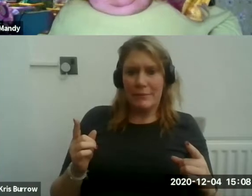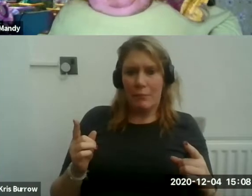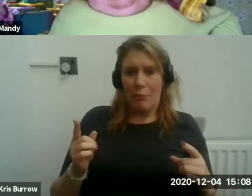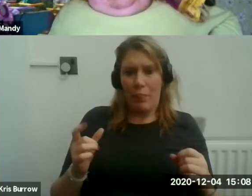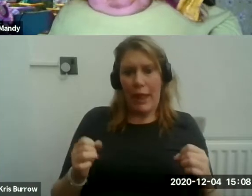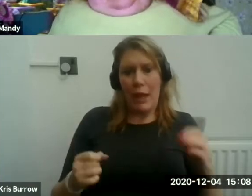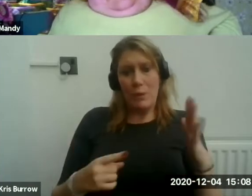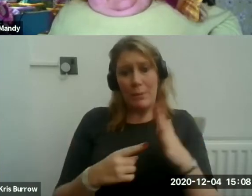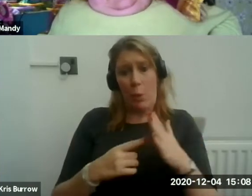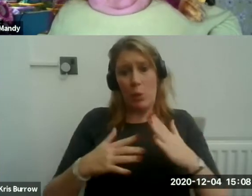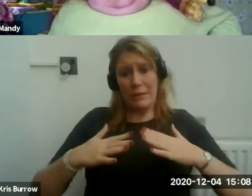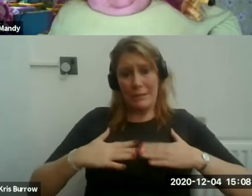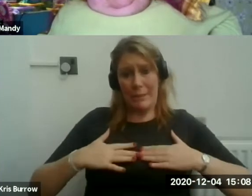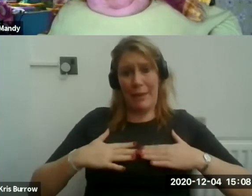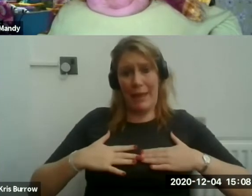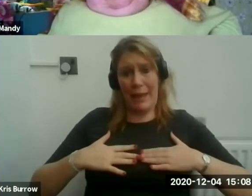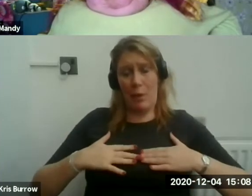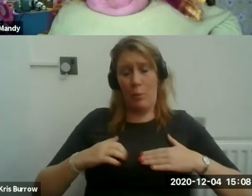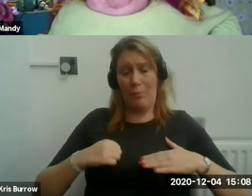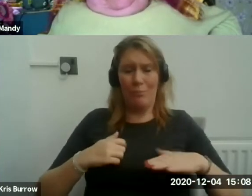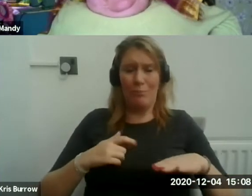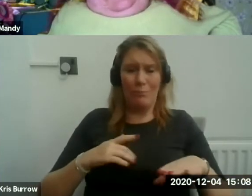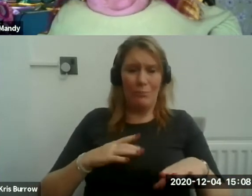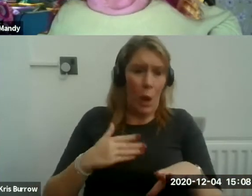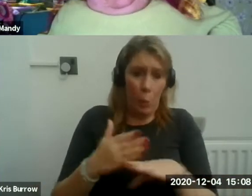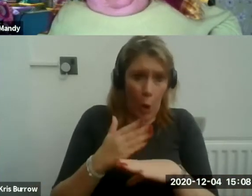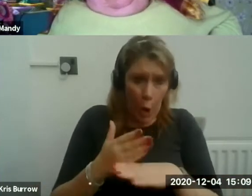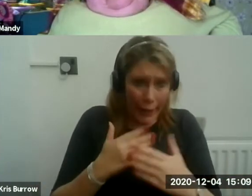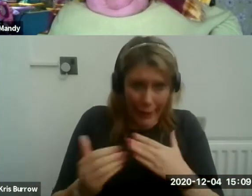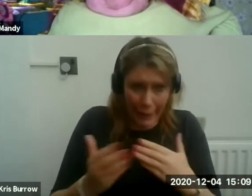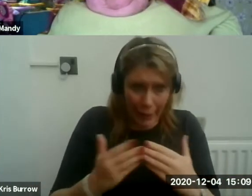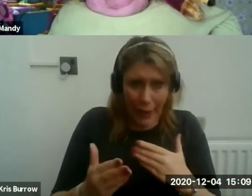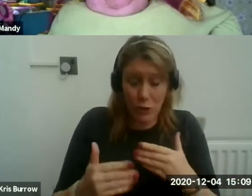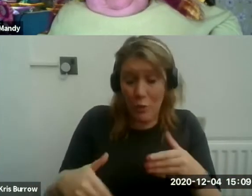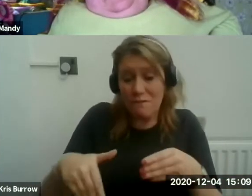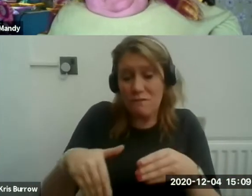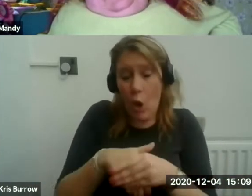me as it is in my practice generally to involve other people in that conversation.